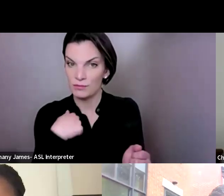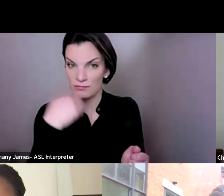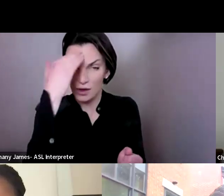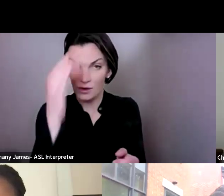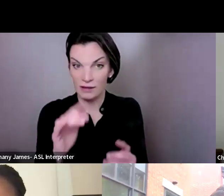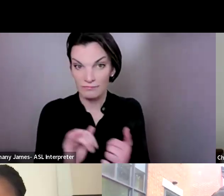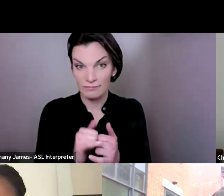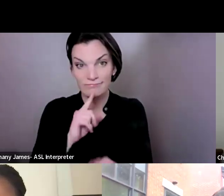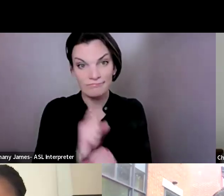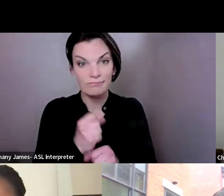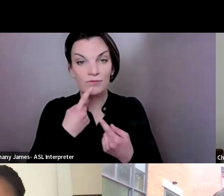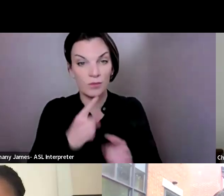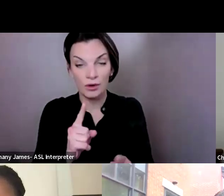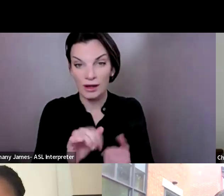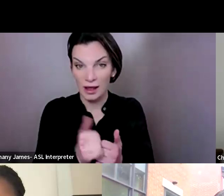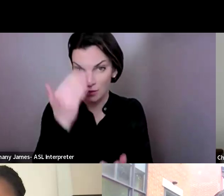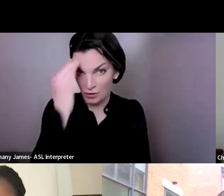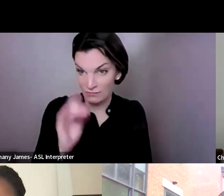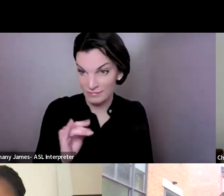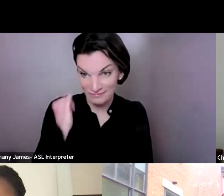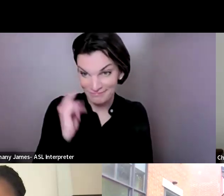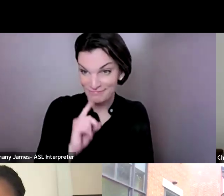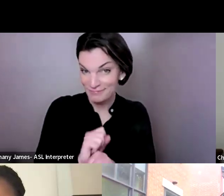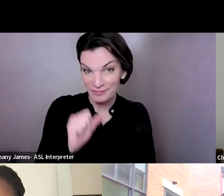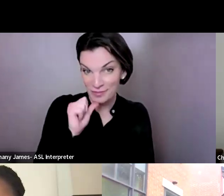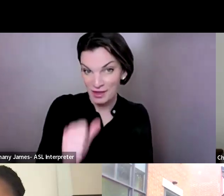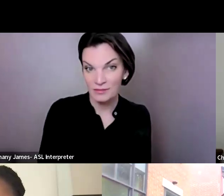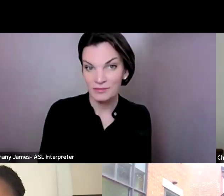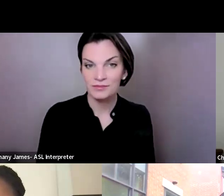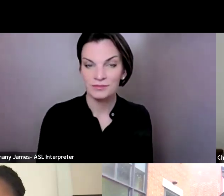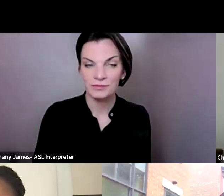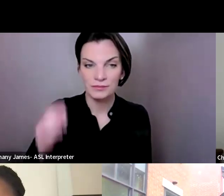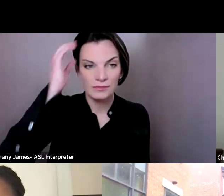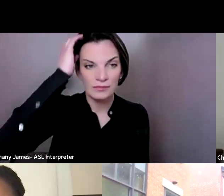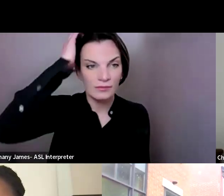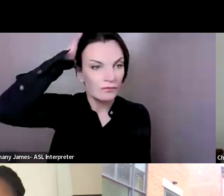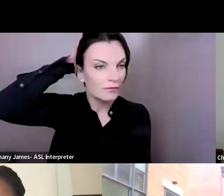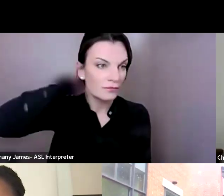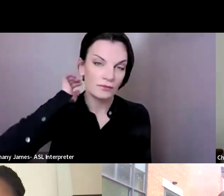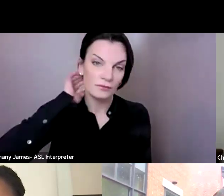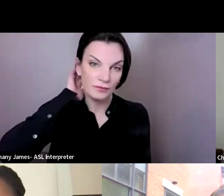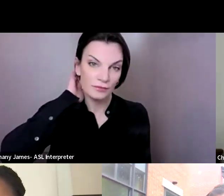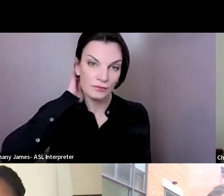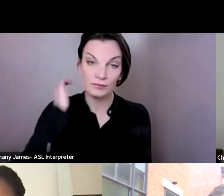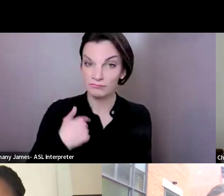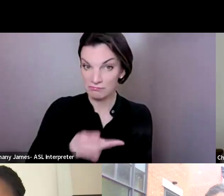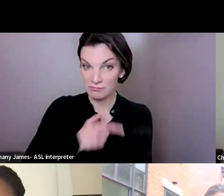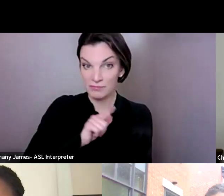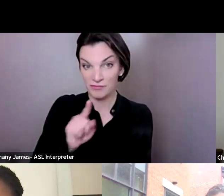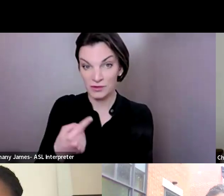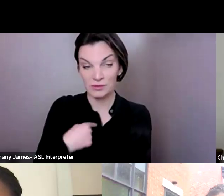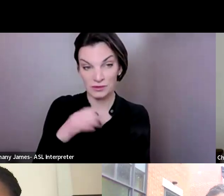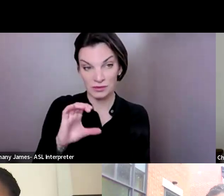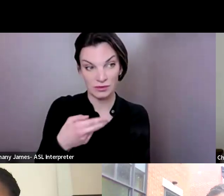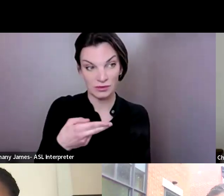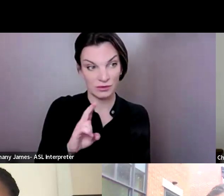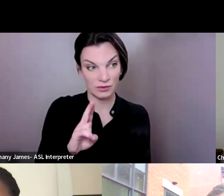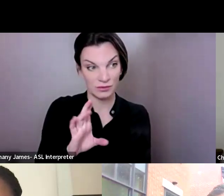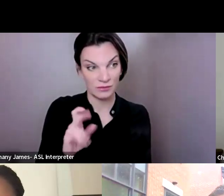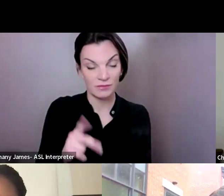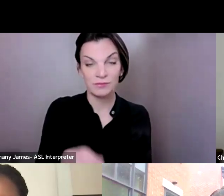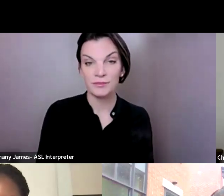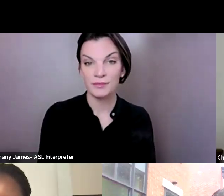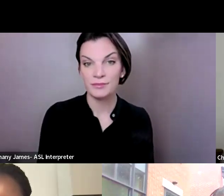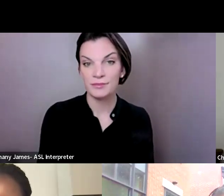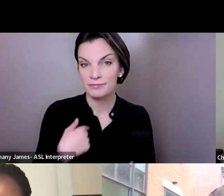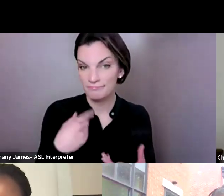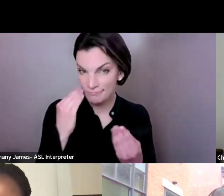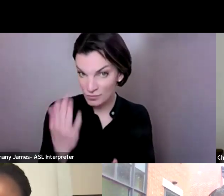not? EARL: I can go Chuck. So, I would say the thing that's working is the thing that's always been